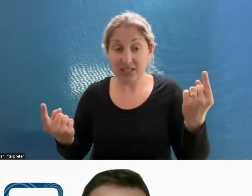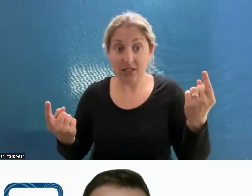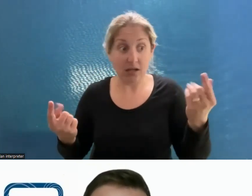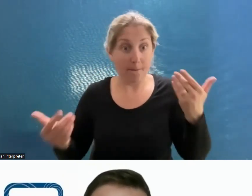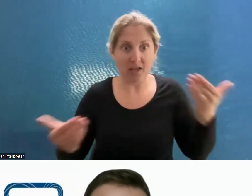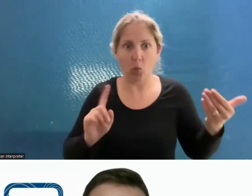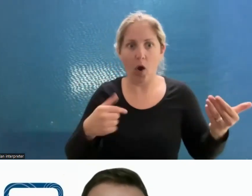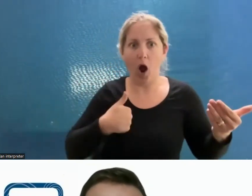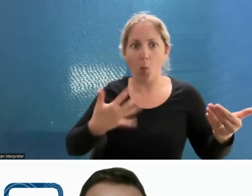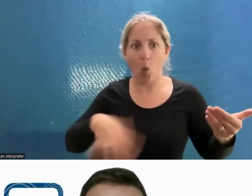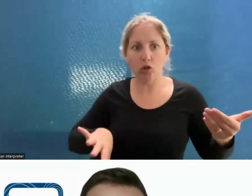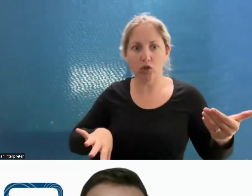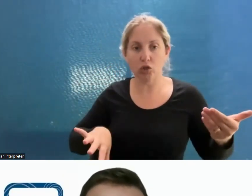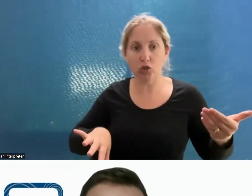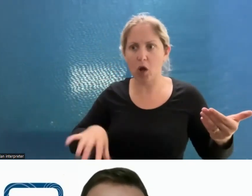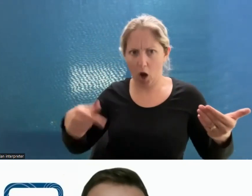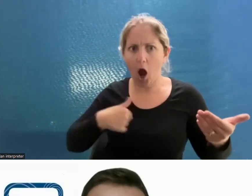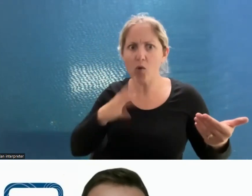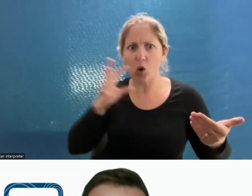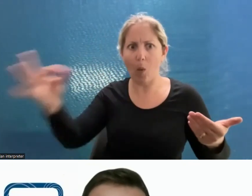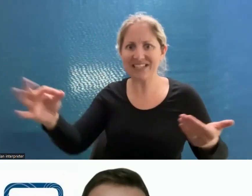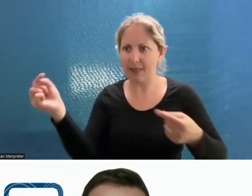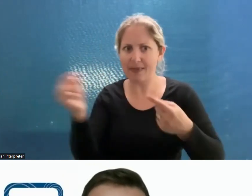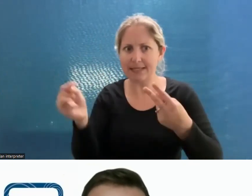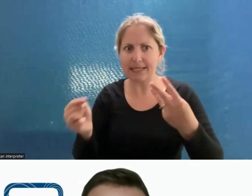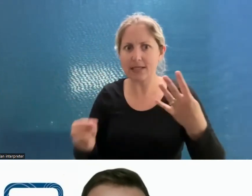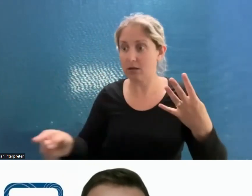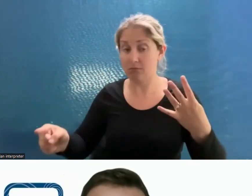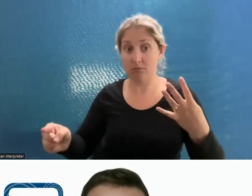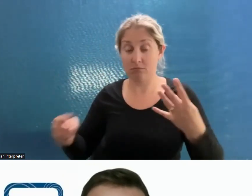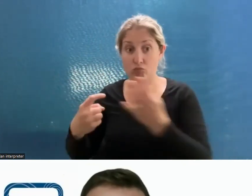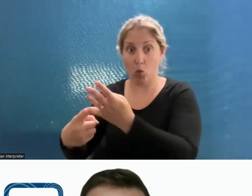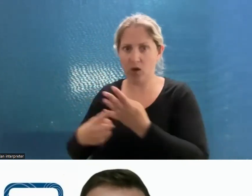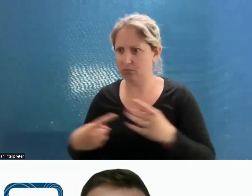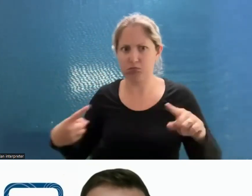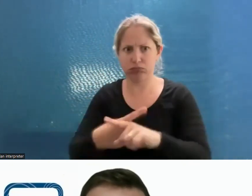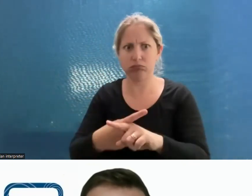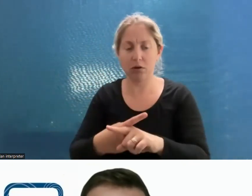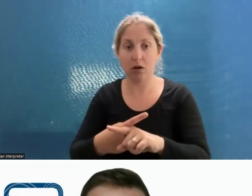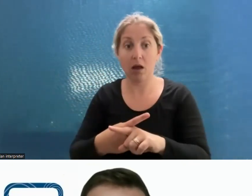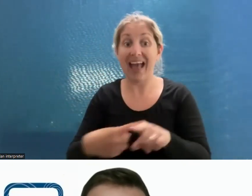and/or consider the law or supports outside each party's submissions.